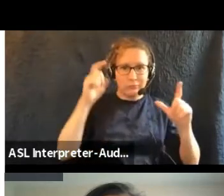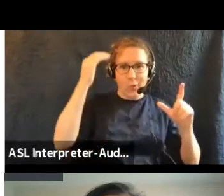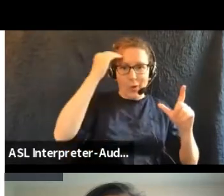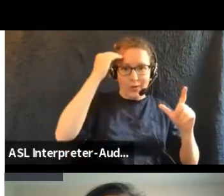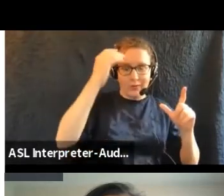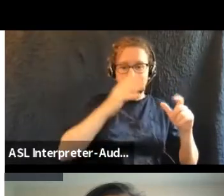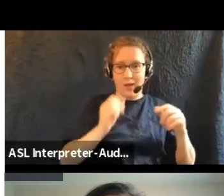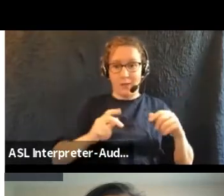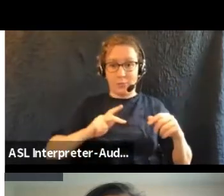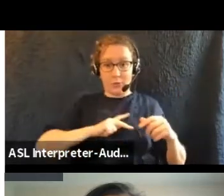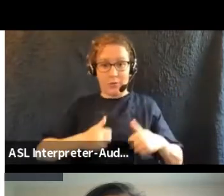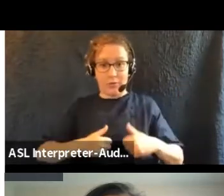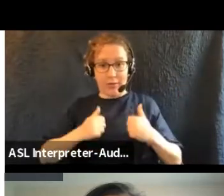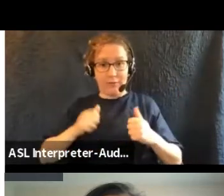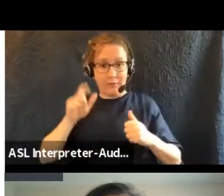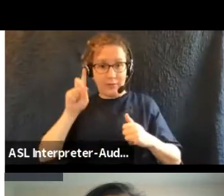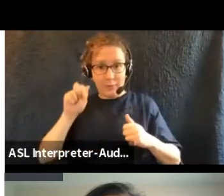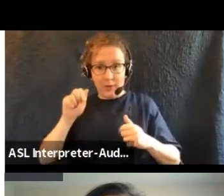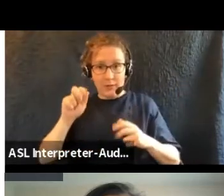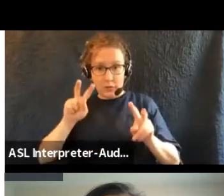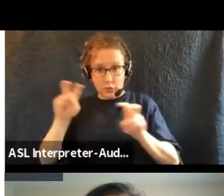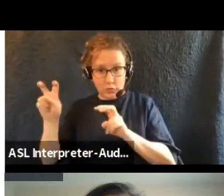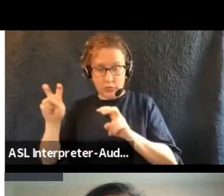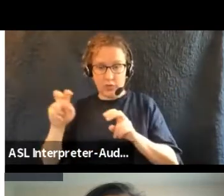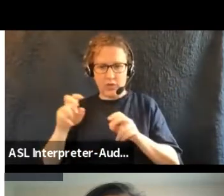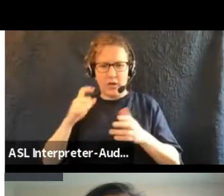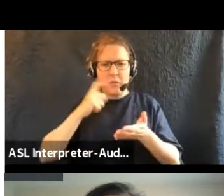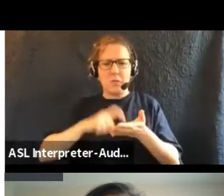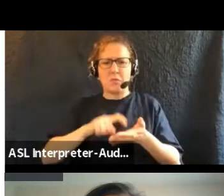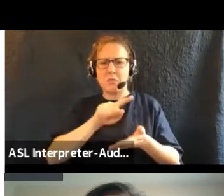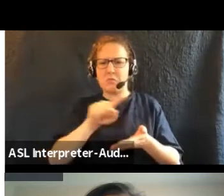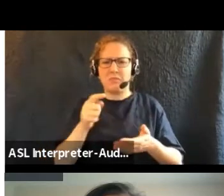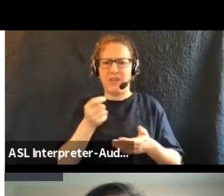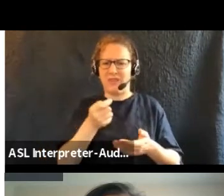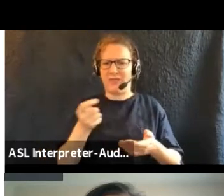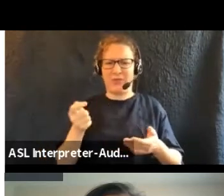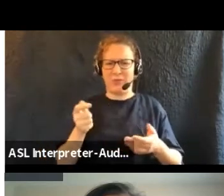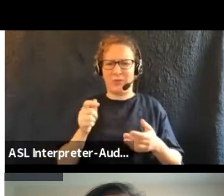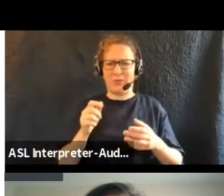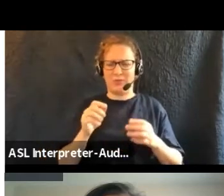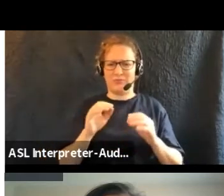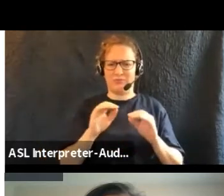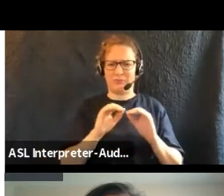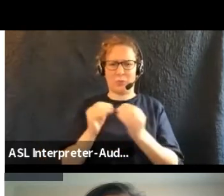noted how very few companies actually pursue ability diversity.